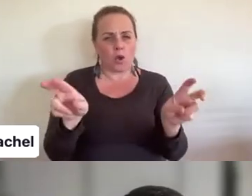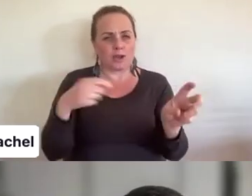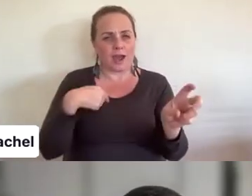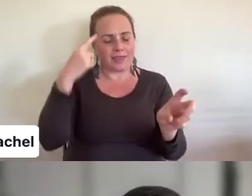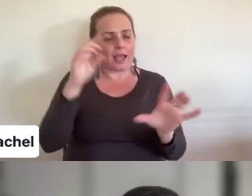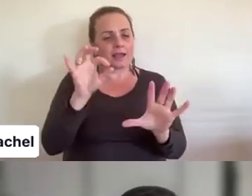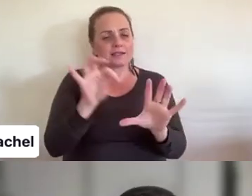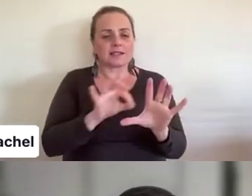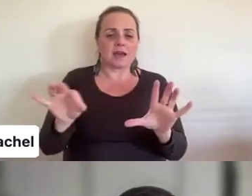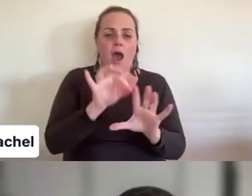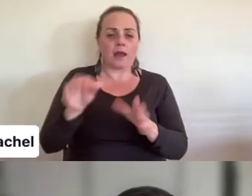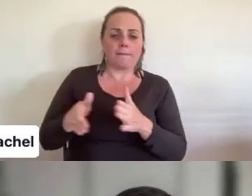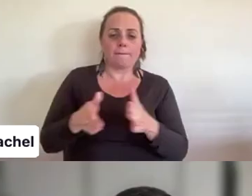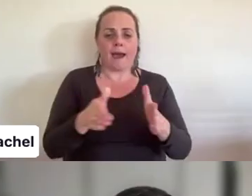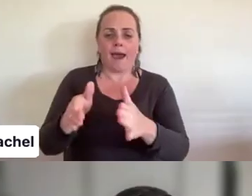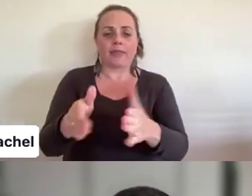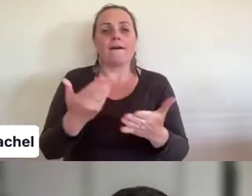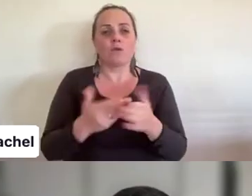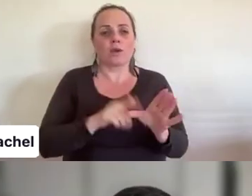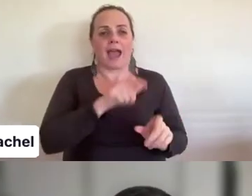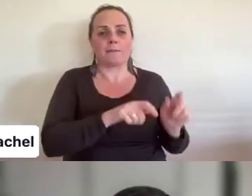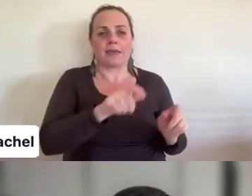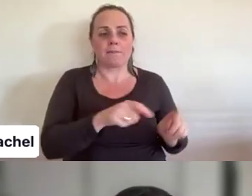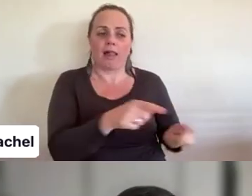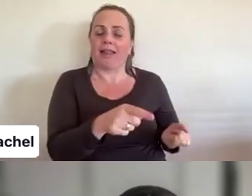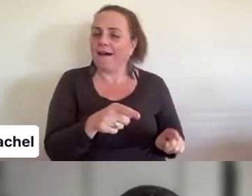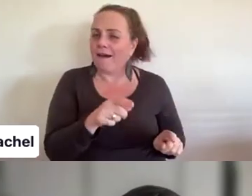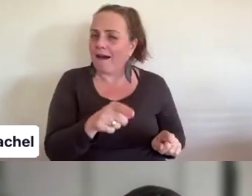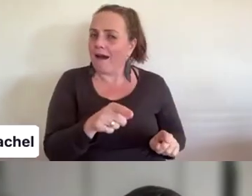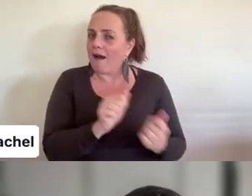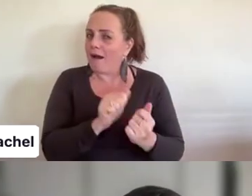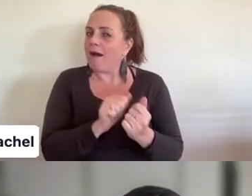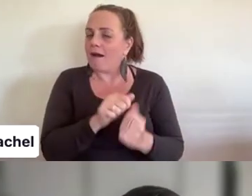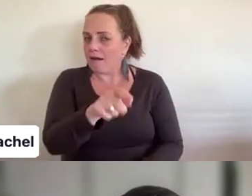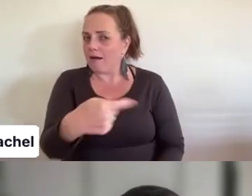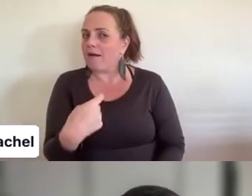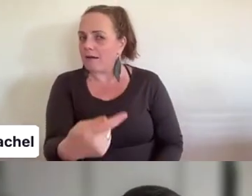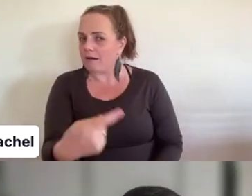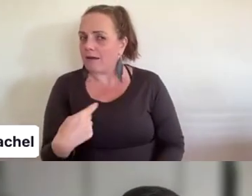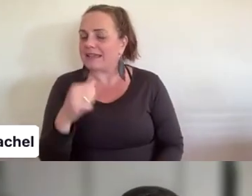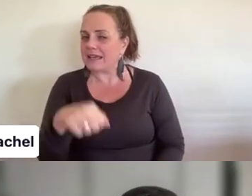for our rangatahi and I think that's something we resonate with strongly as well. So given that